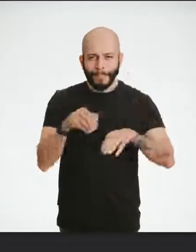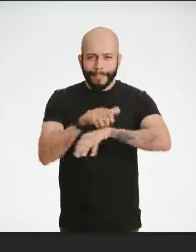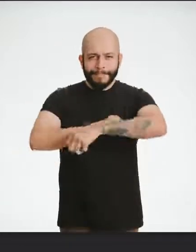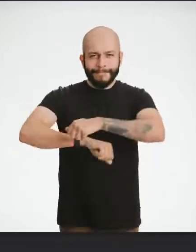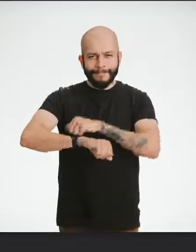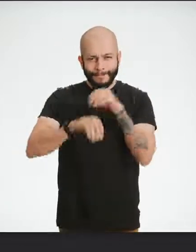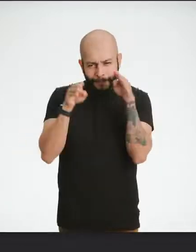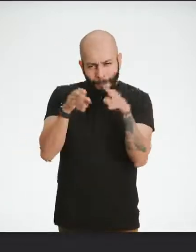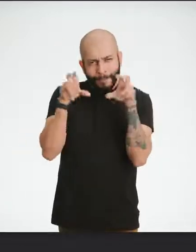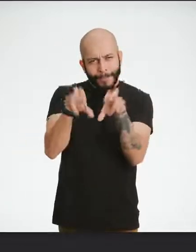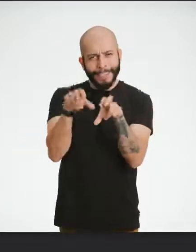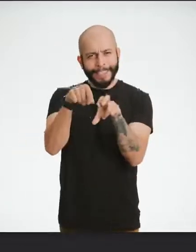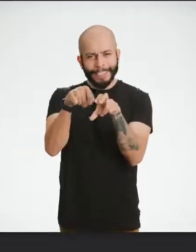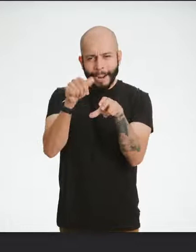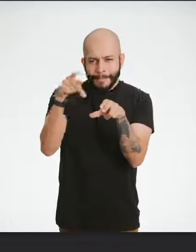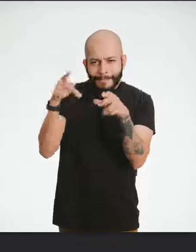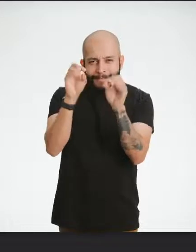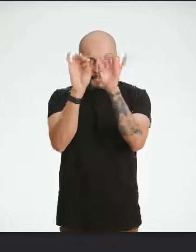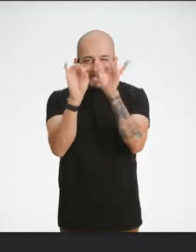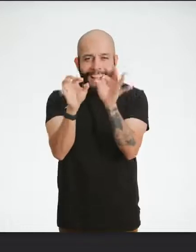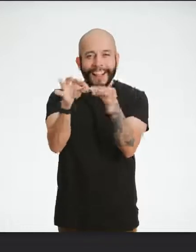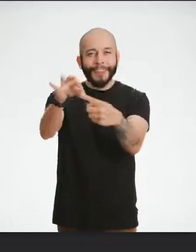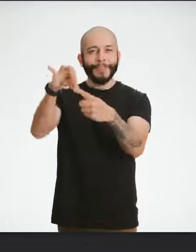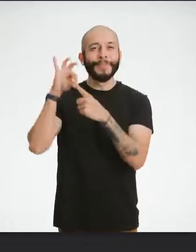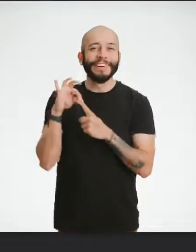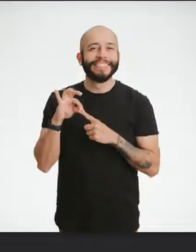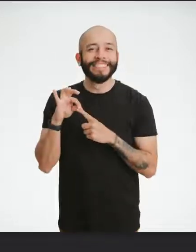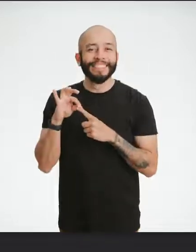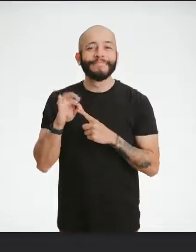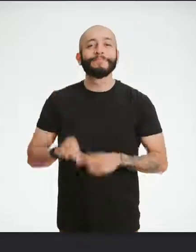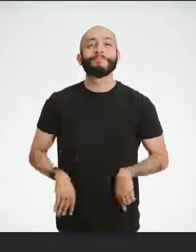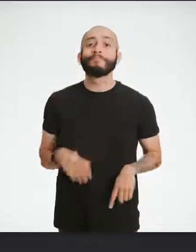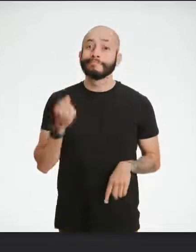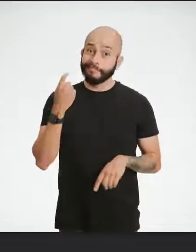And you're able to focus your time and effort on what makes your app unique.